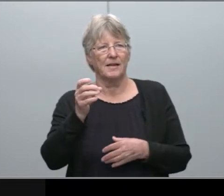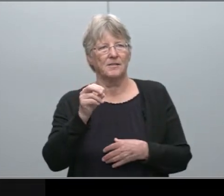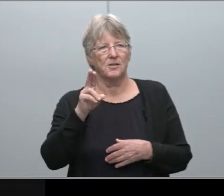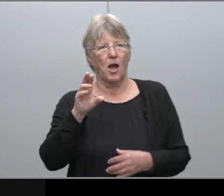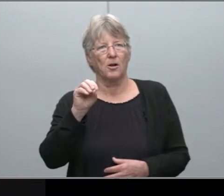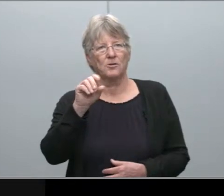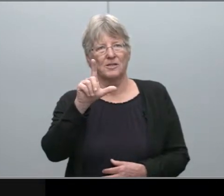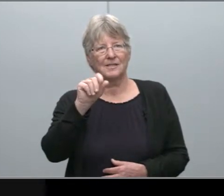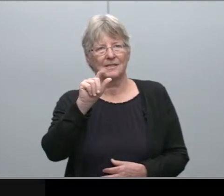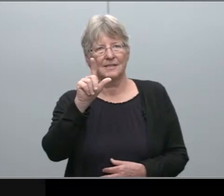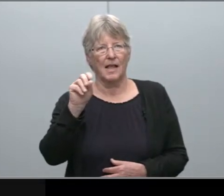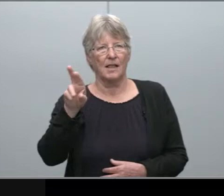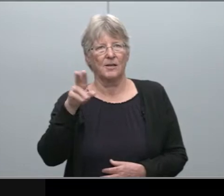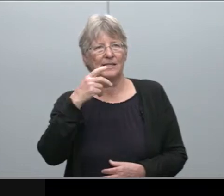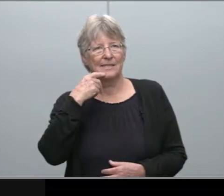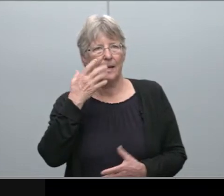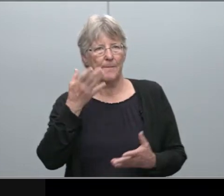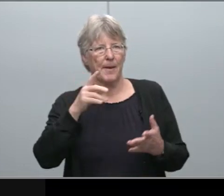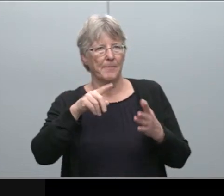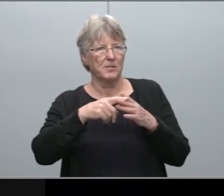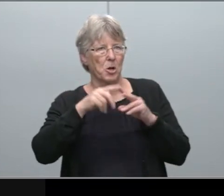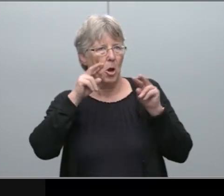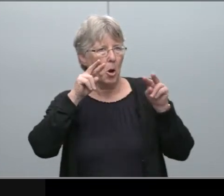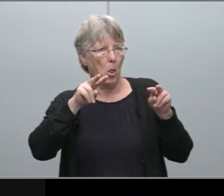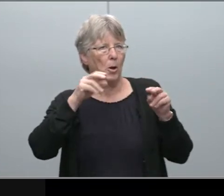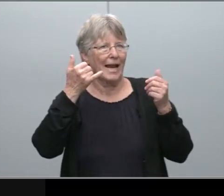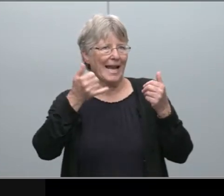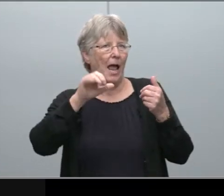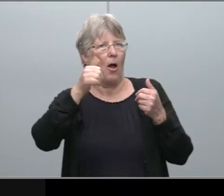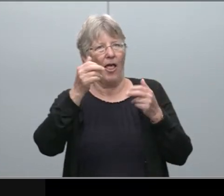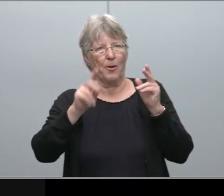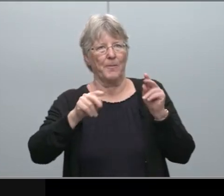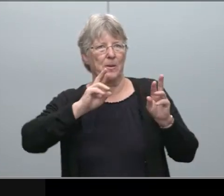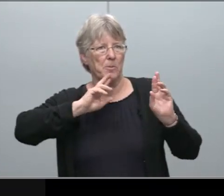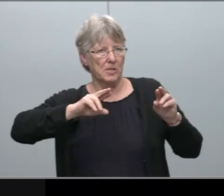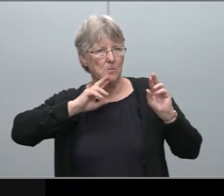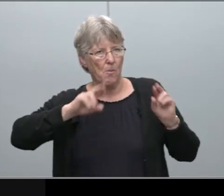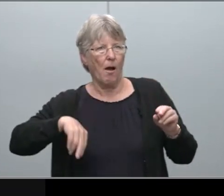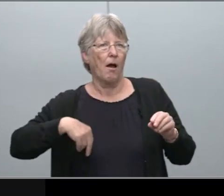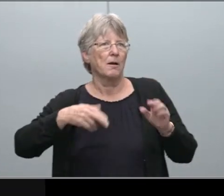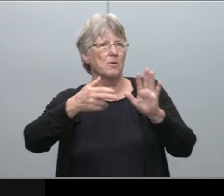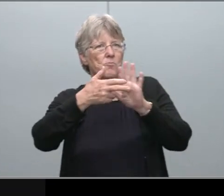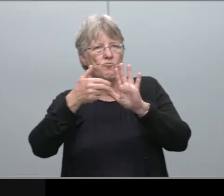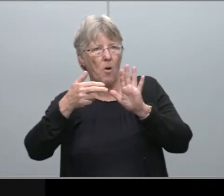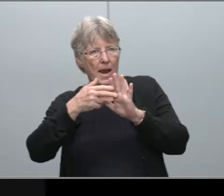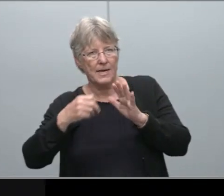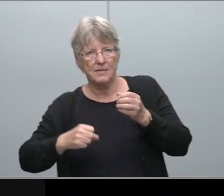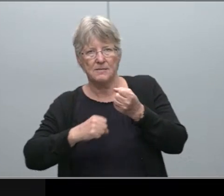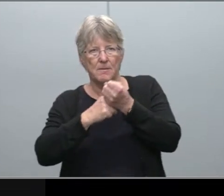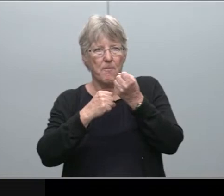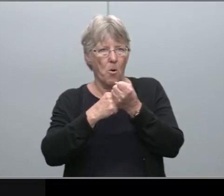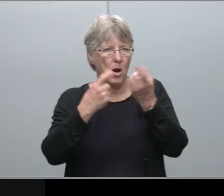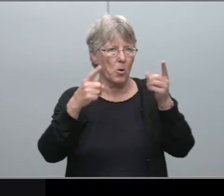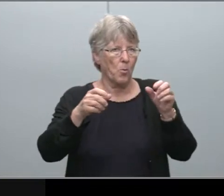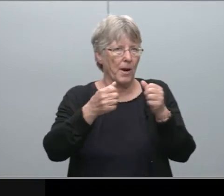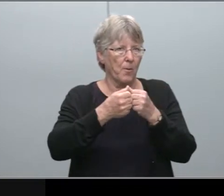so many opportunities for leadership, and I think Californians for Justice, it's a great group.